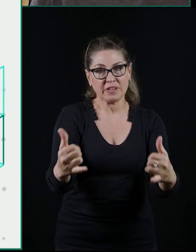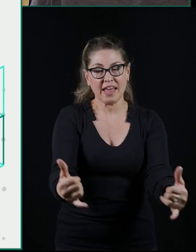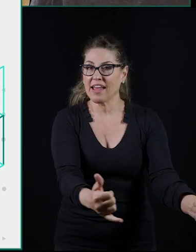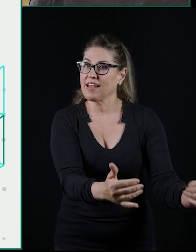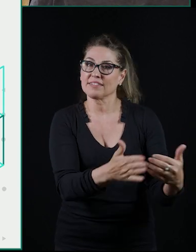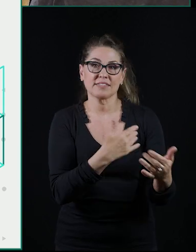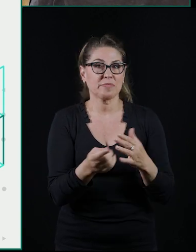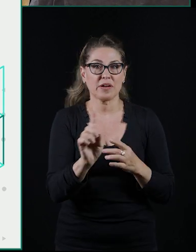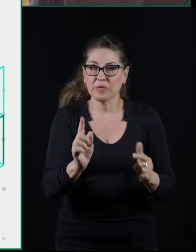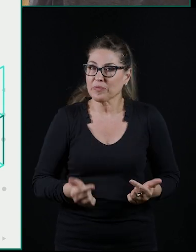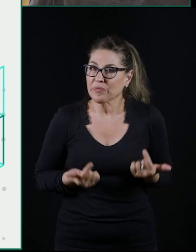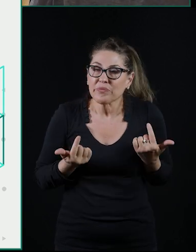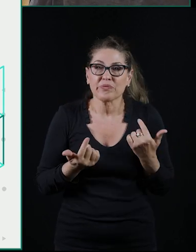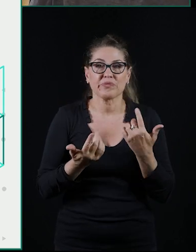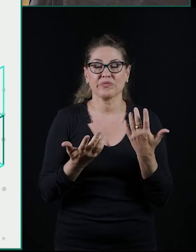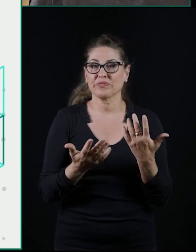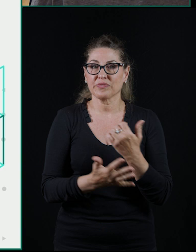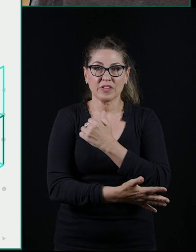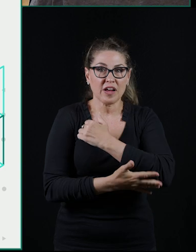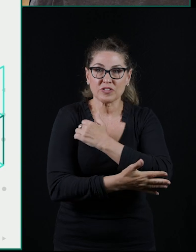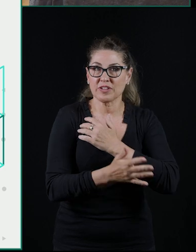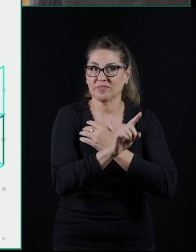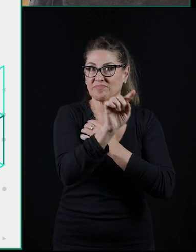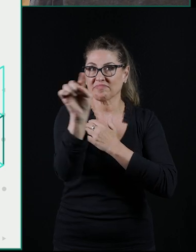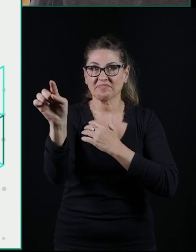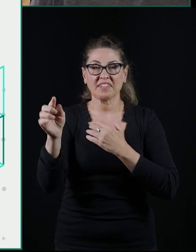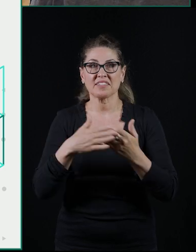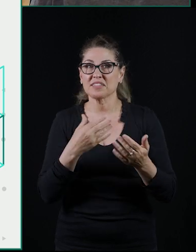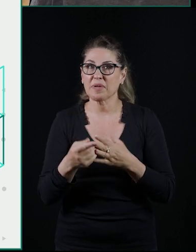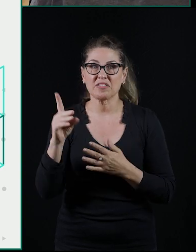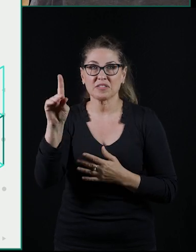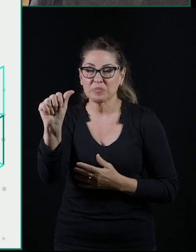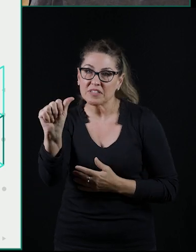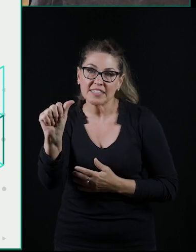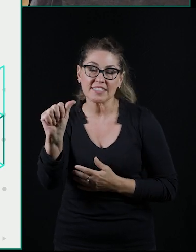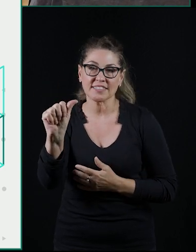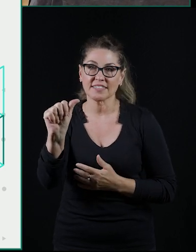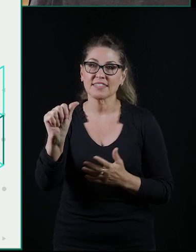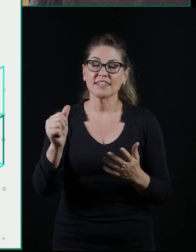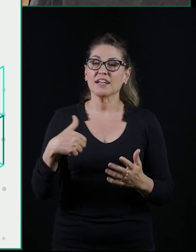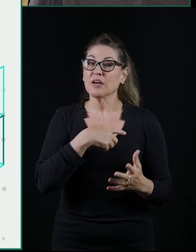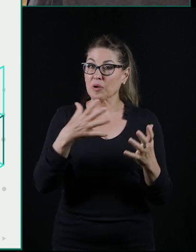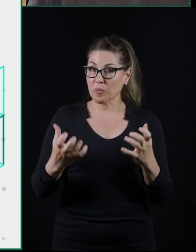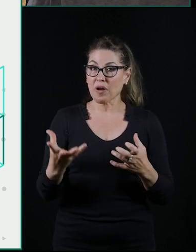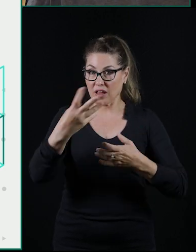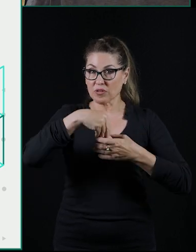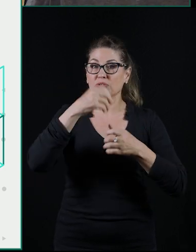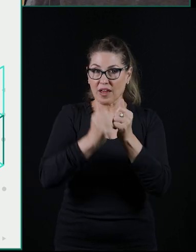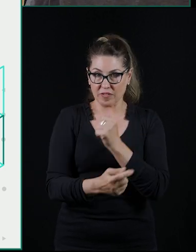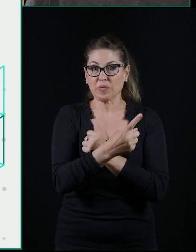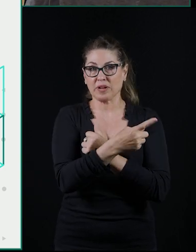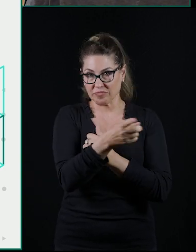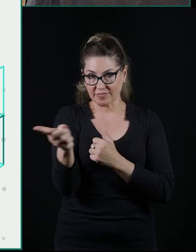where they are, despite their disability. We want to include everyone.